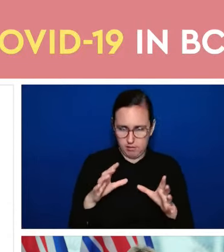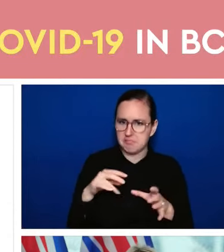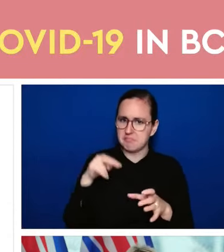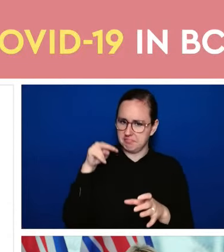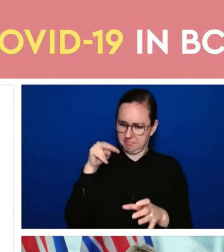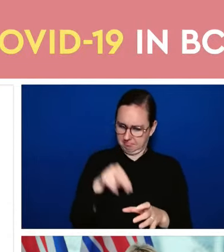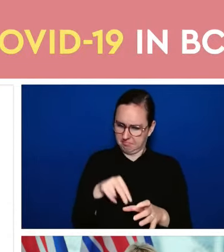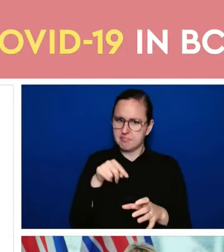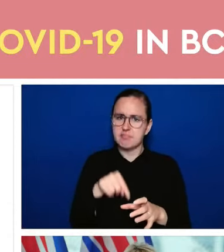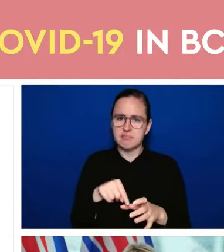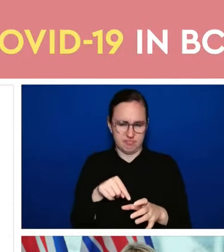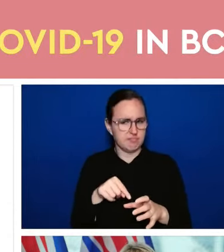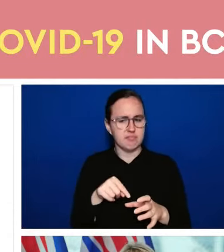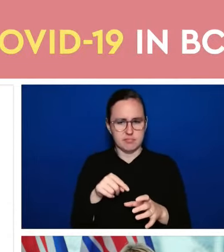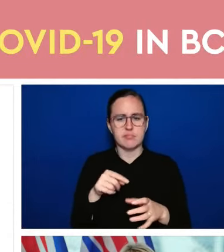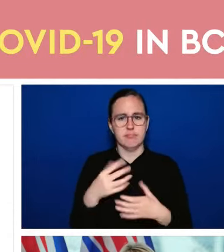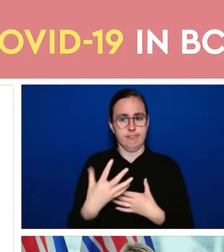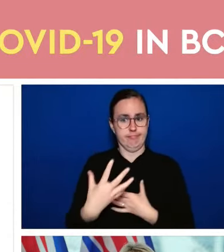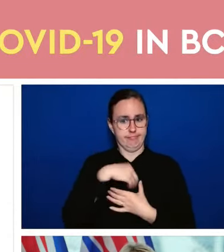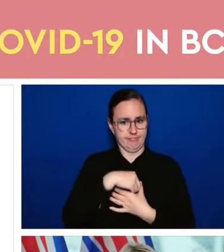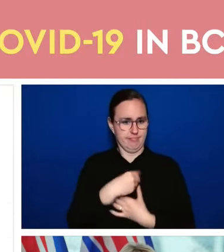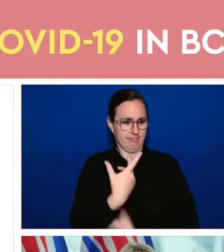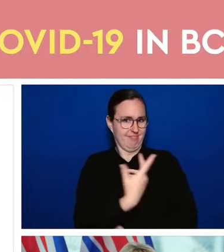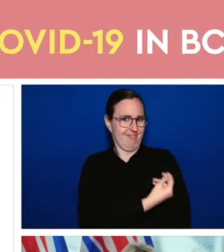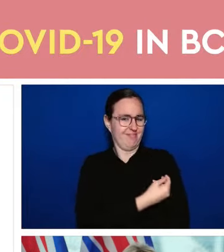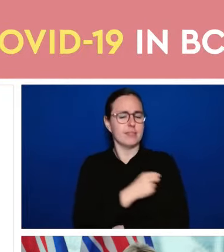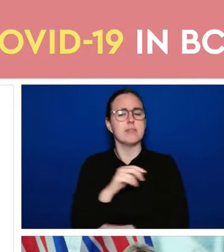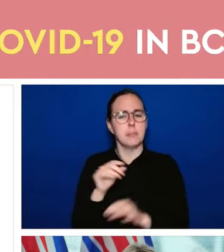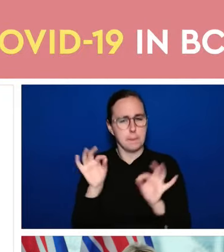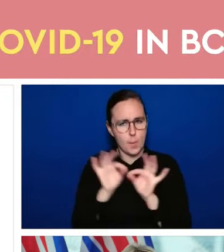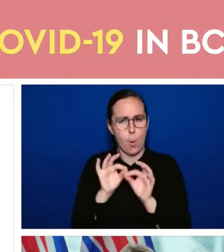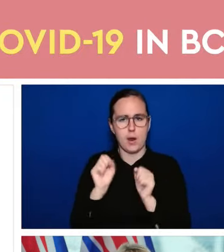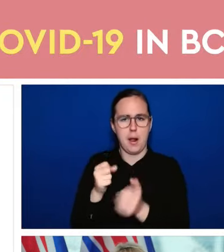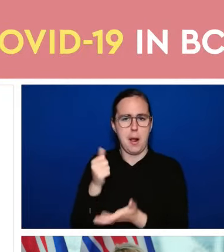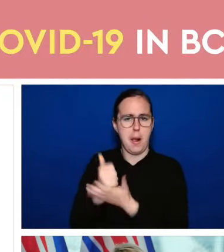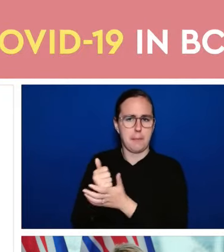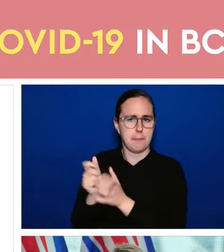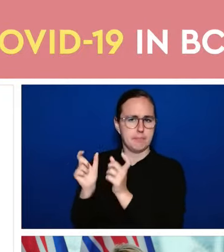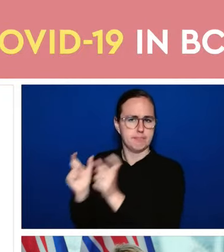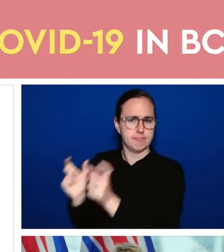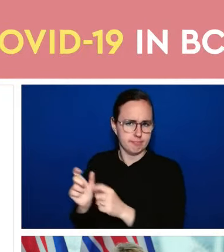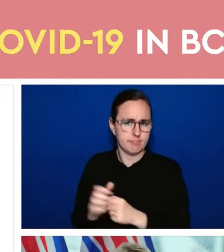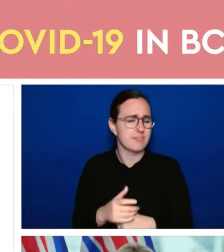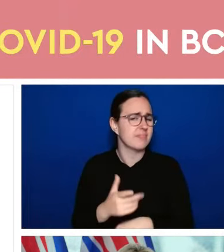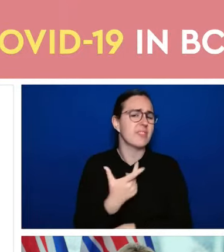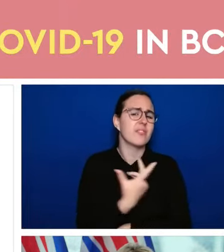continue to have good strong protection against more severe on this with that nation and